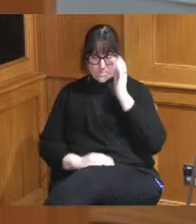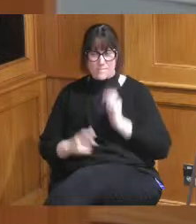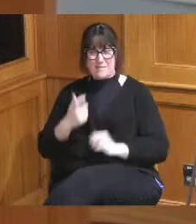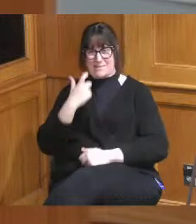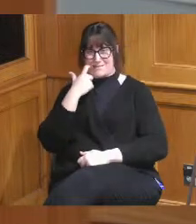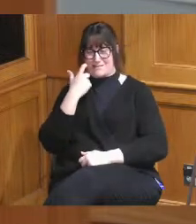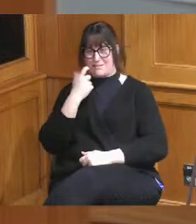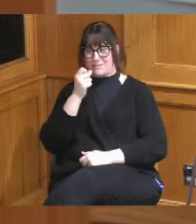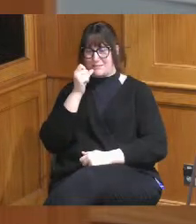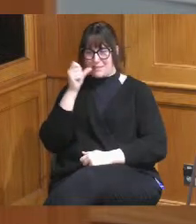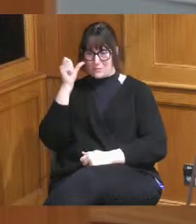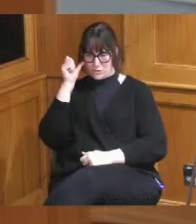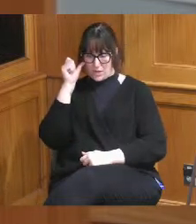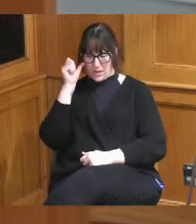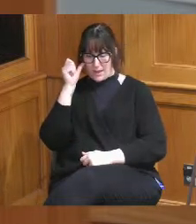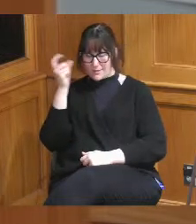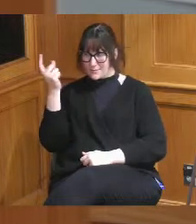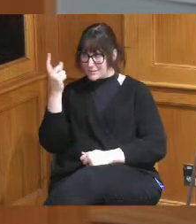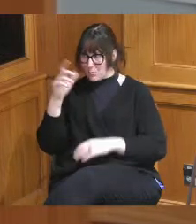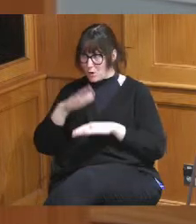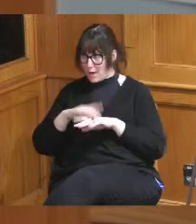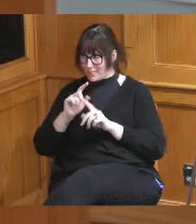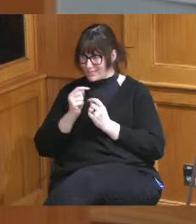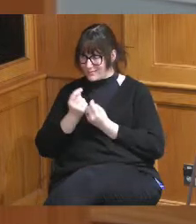meet I know one our team had a meeting with one of the potential projects we're working through